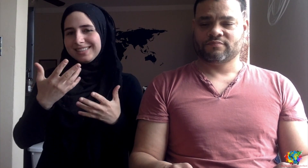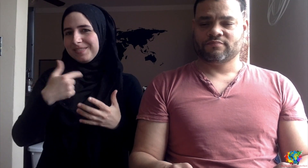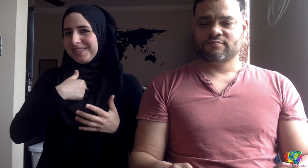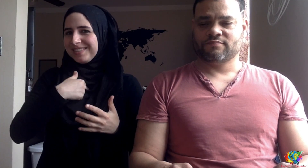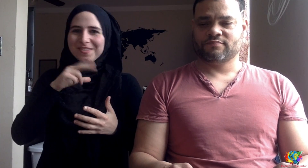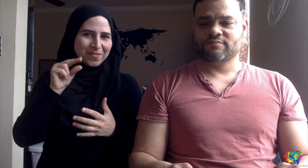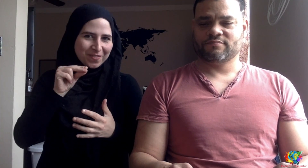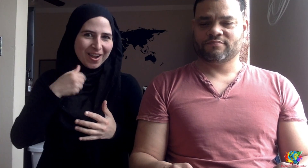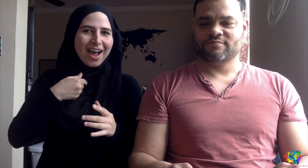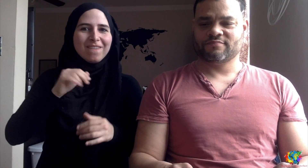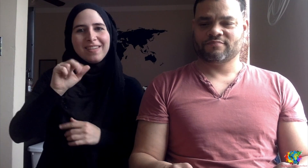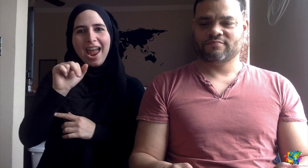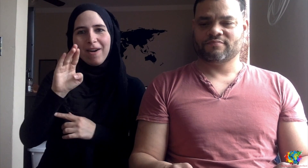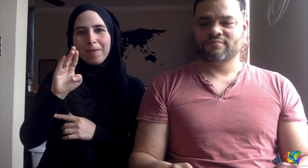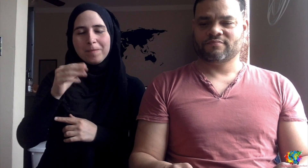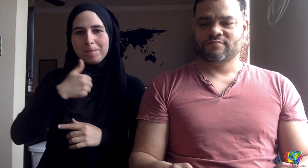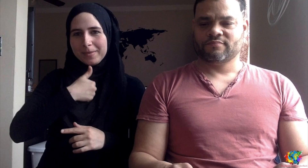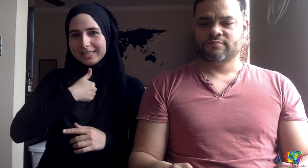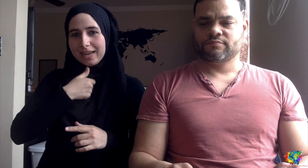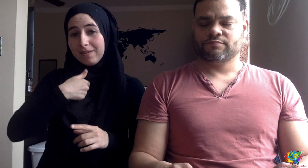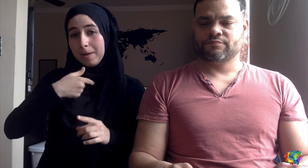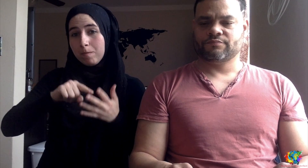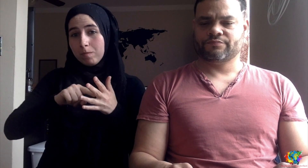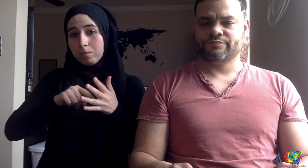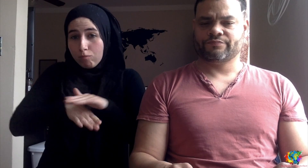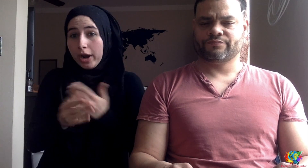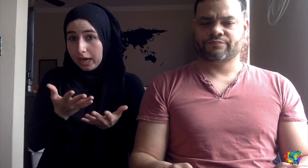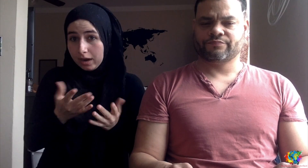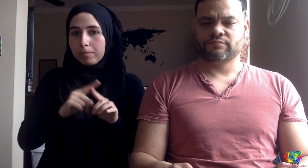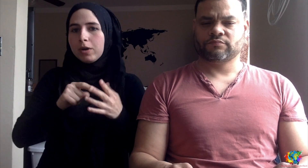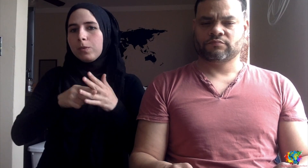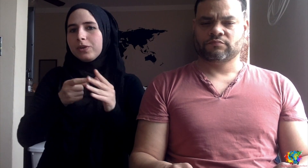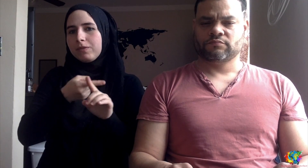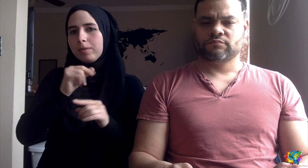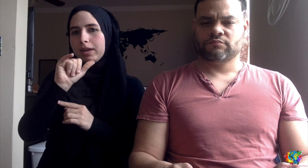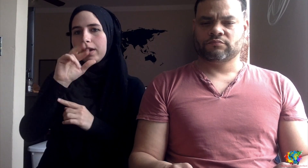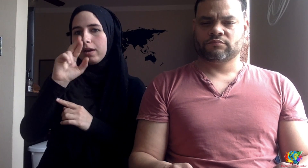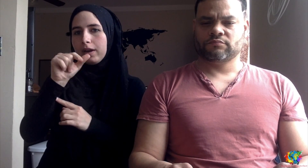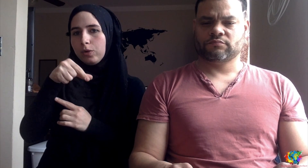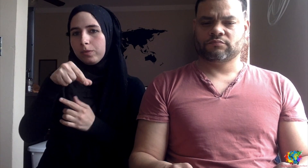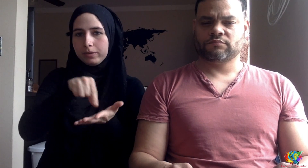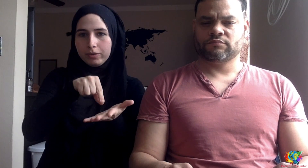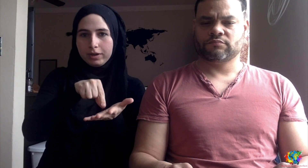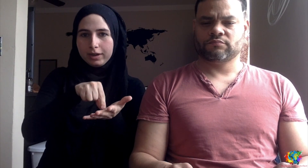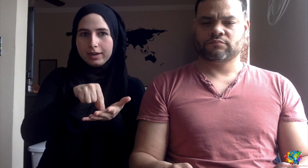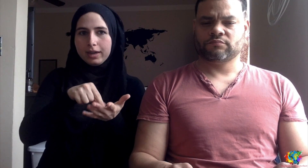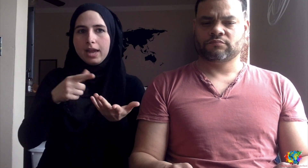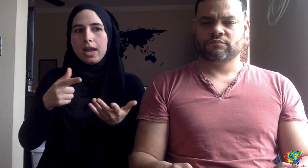Zee: For me, no. I am Arab, myself. Zee: I was born here but originally from Iraq